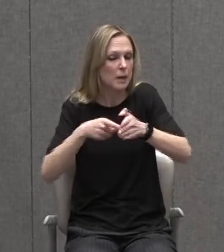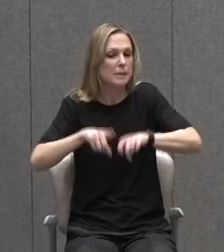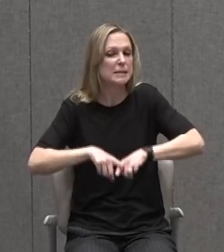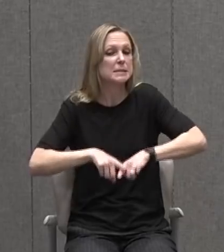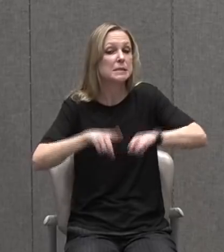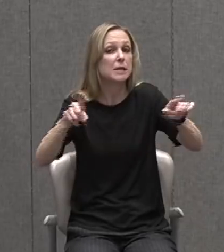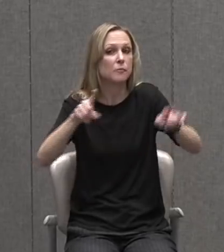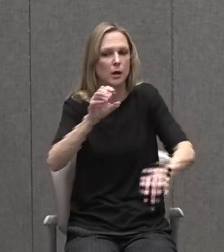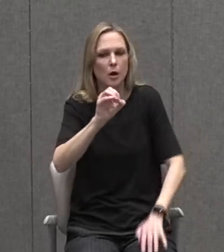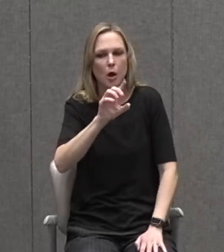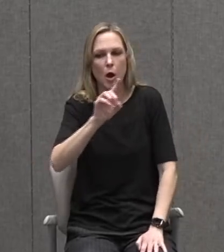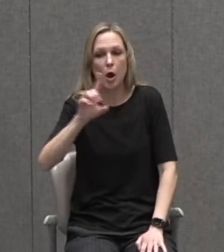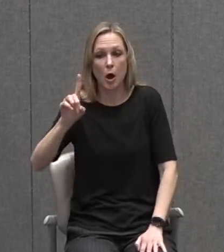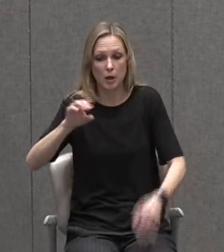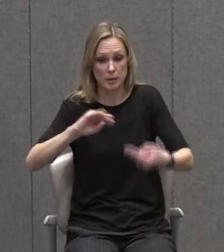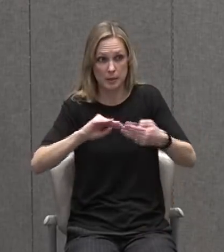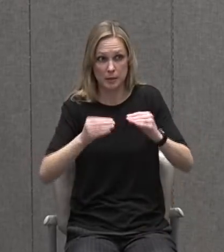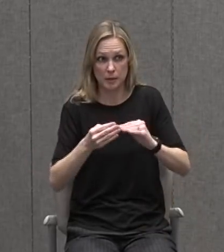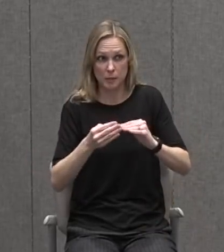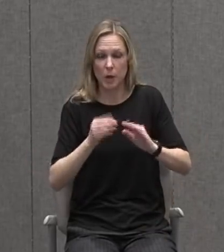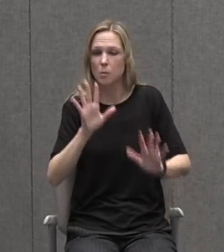I know if I used a zero here.